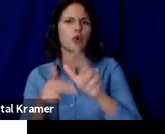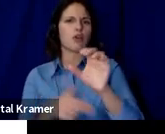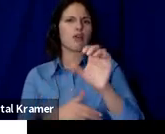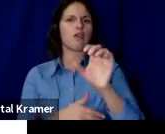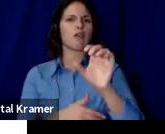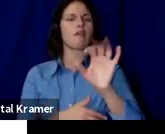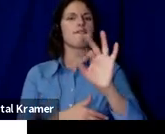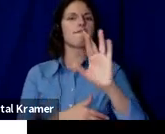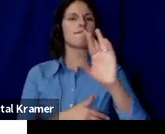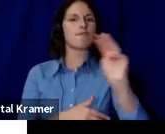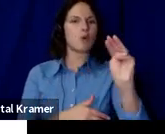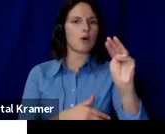for Patreon.